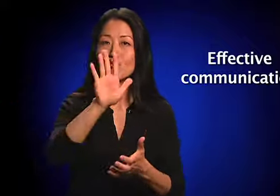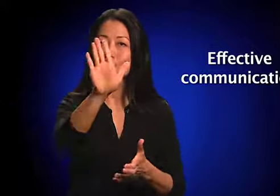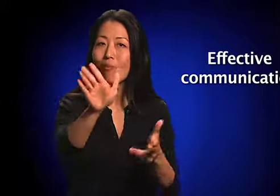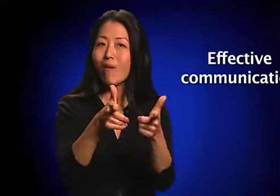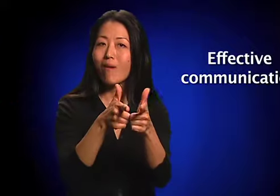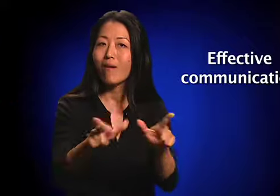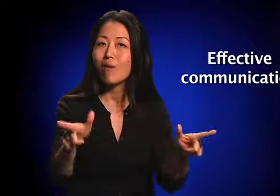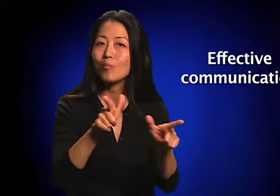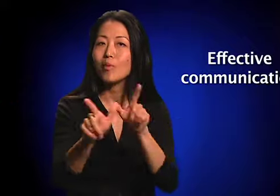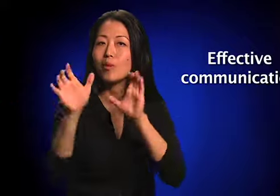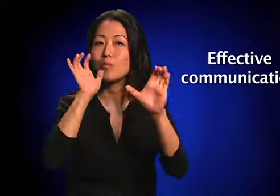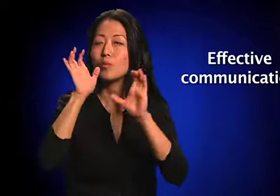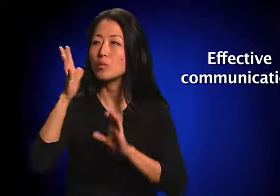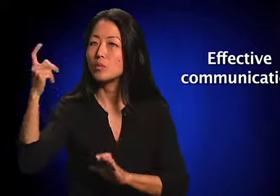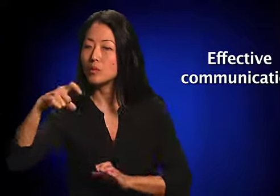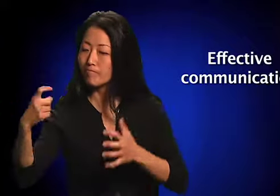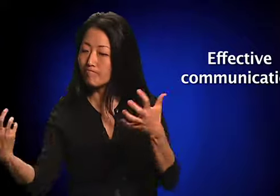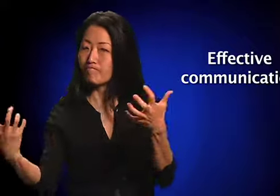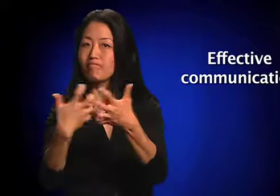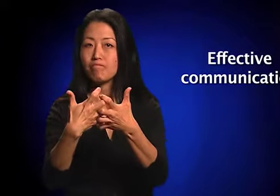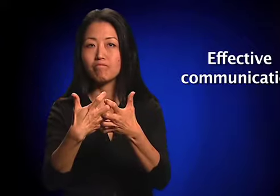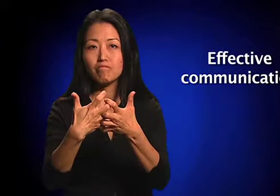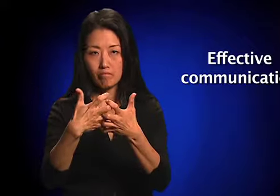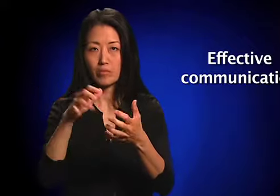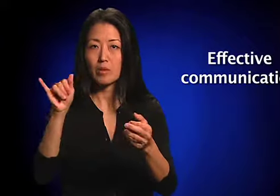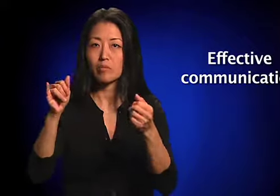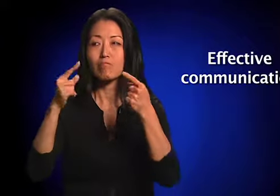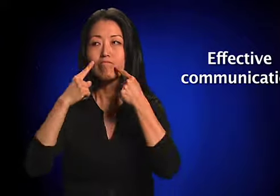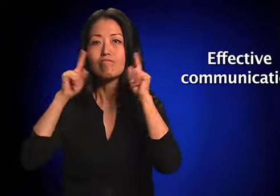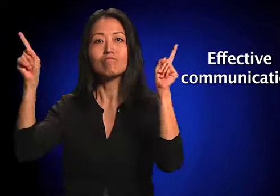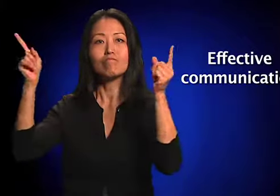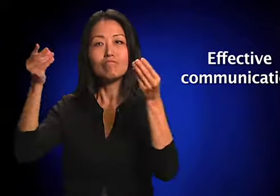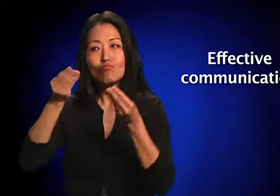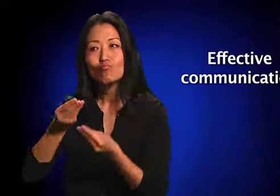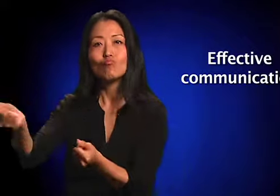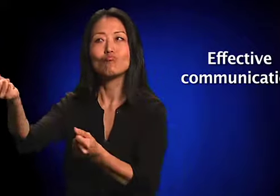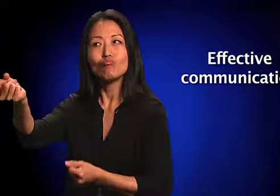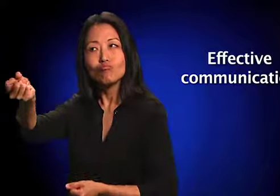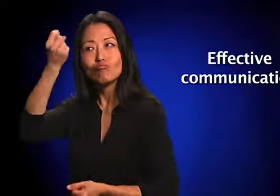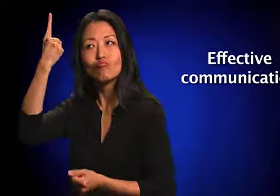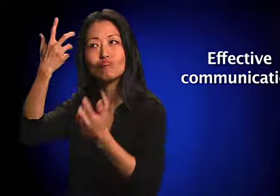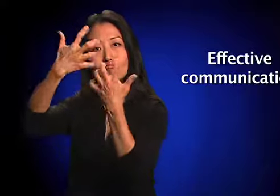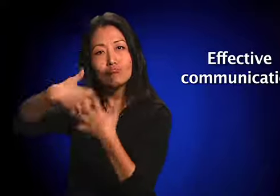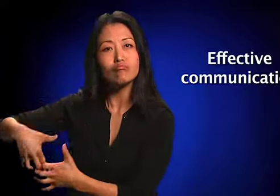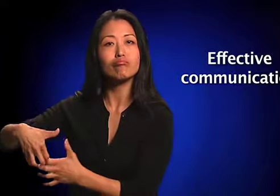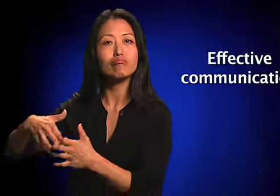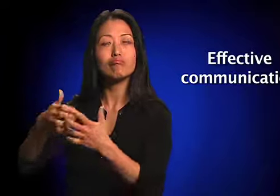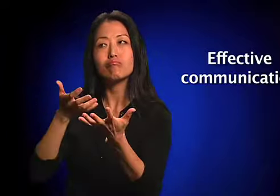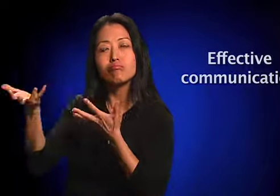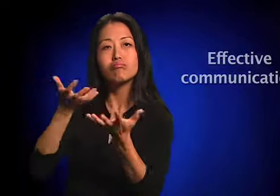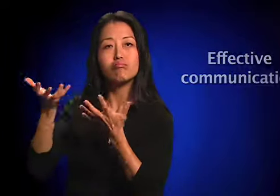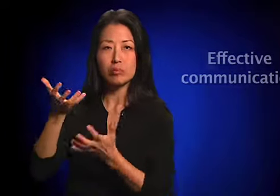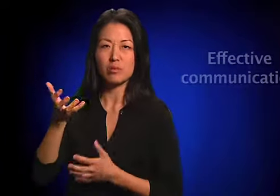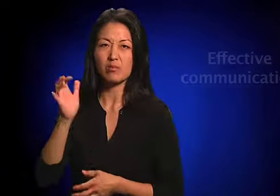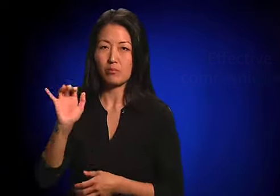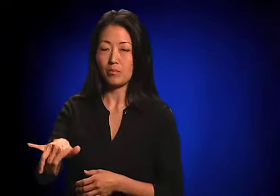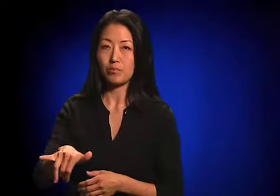Whatever method the hospital provides for communication effective communication must be the result.